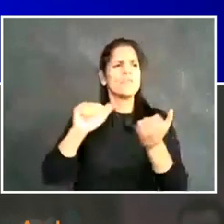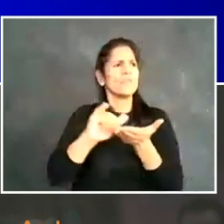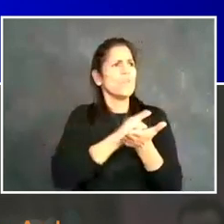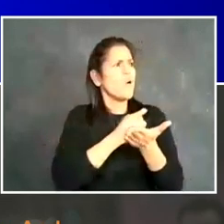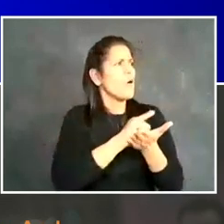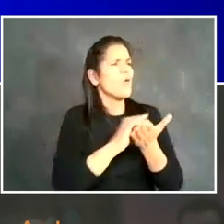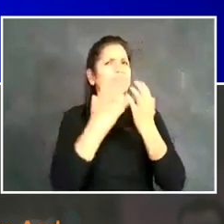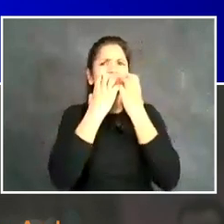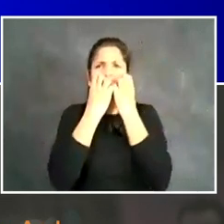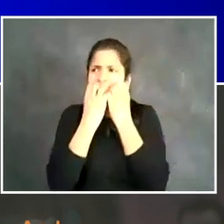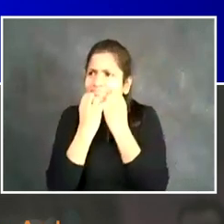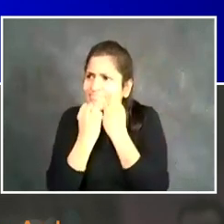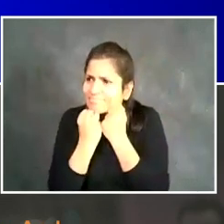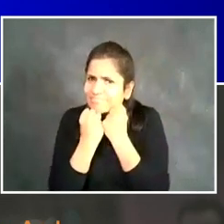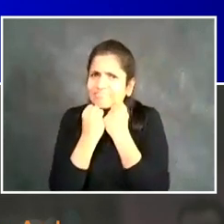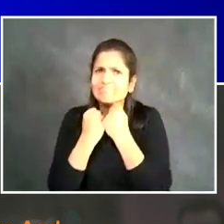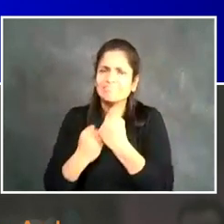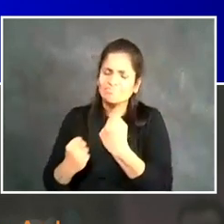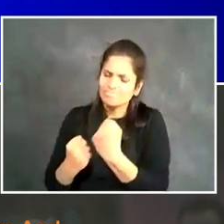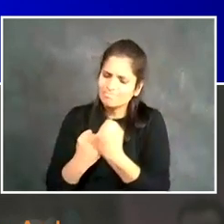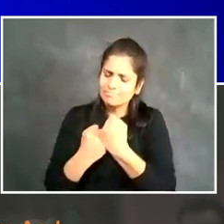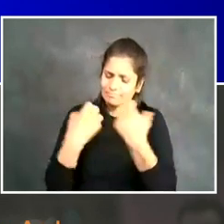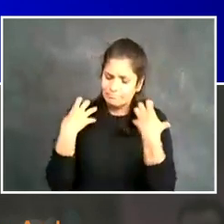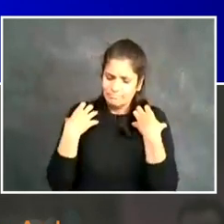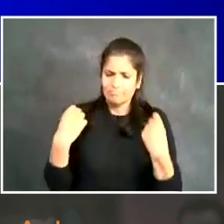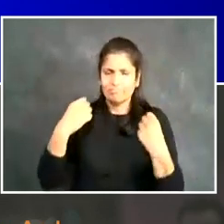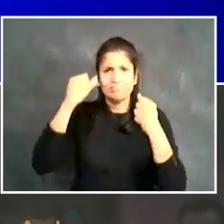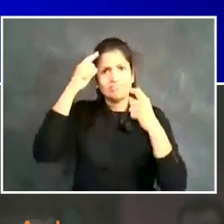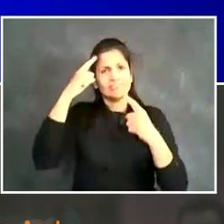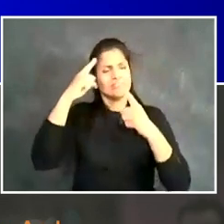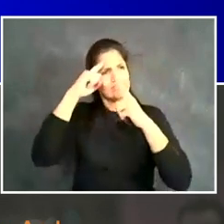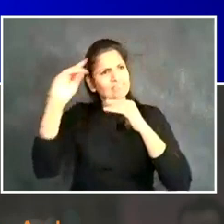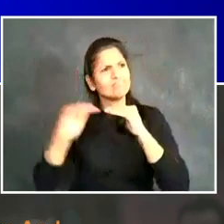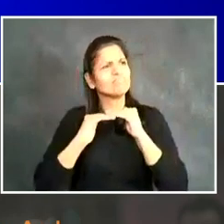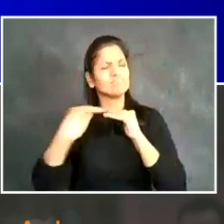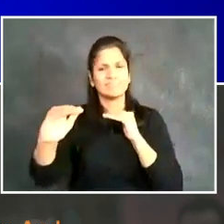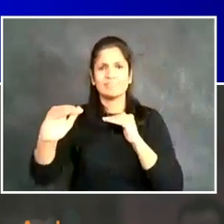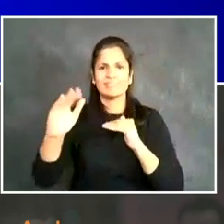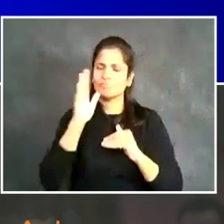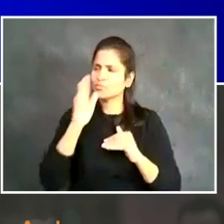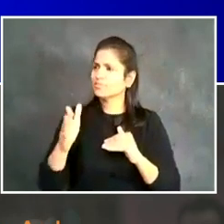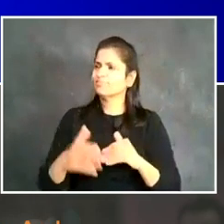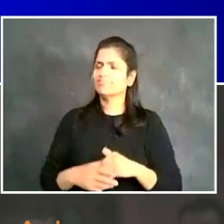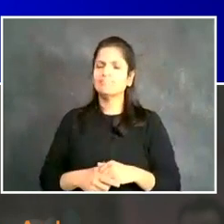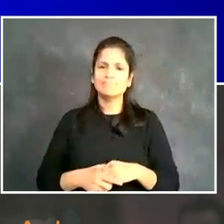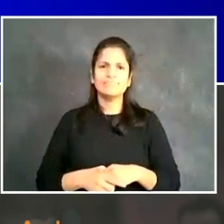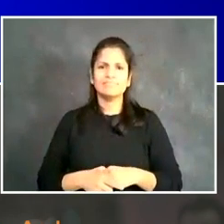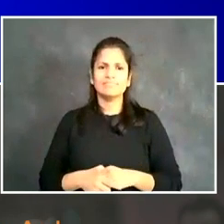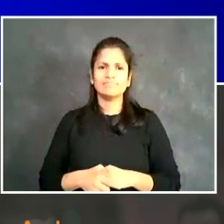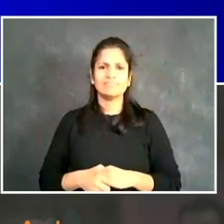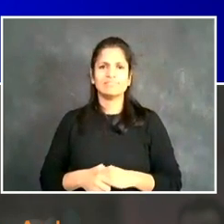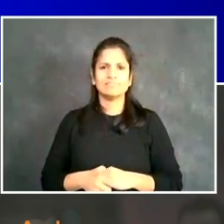OTHERS.